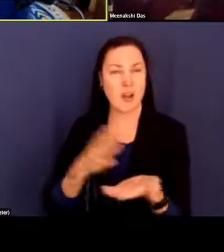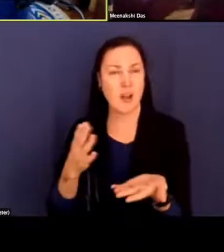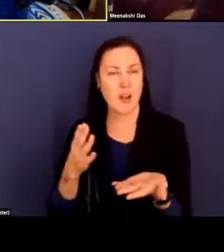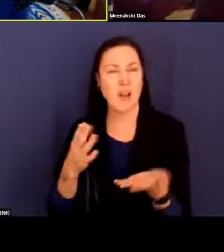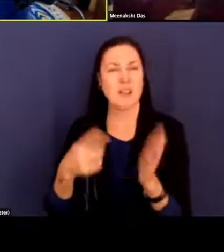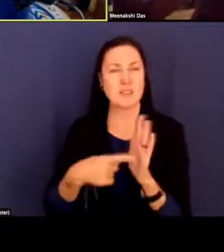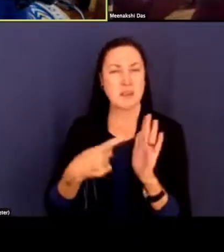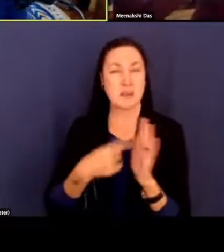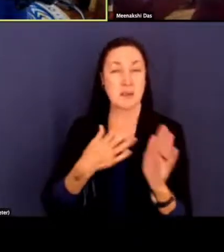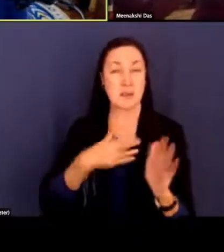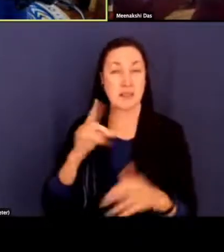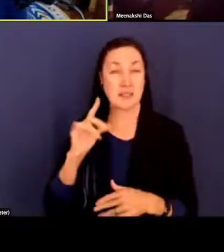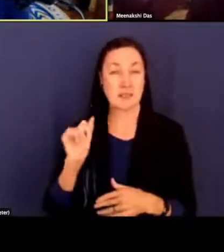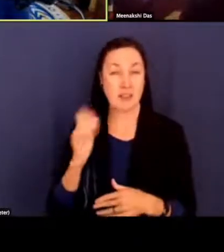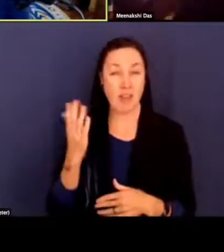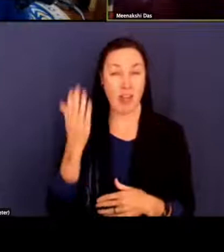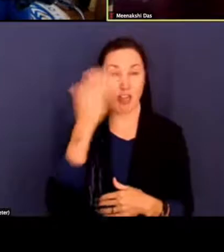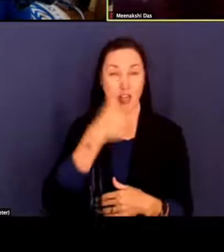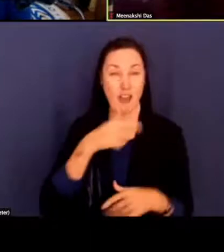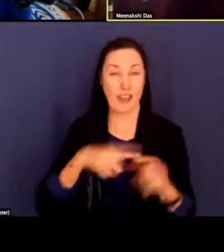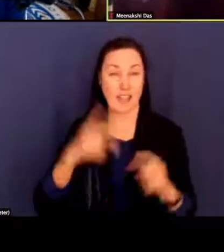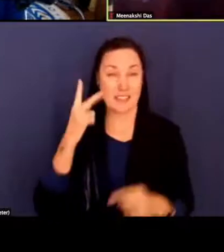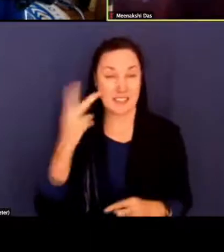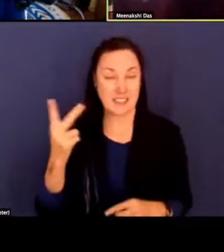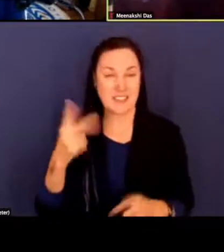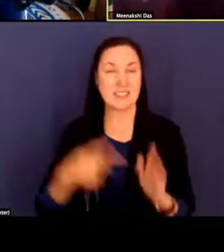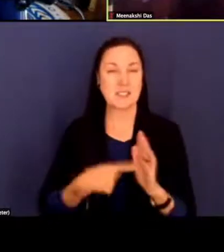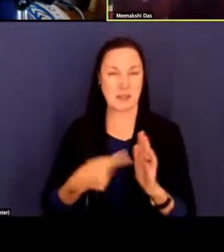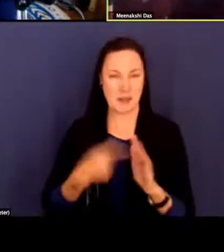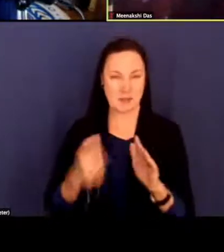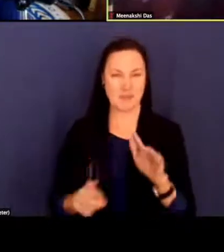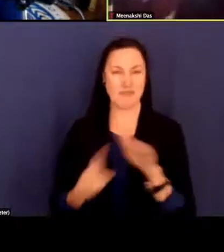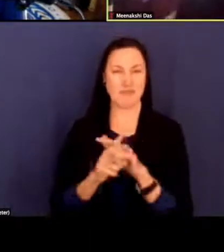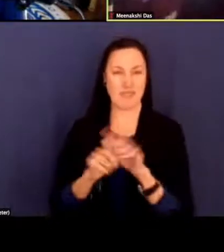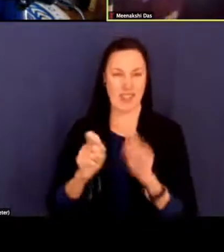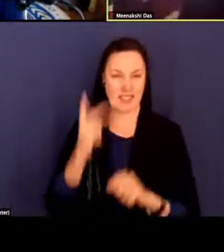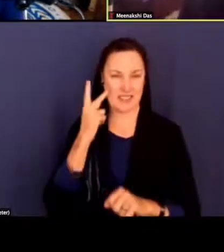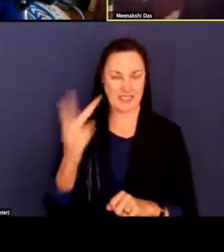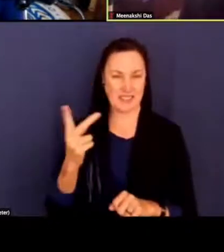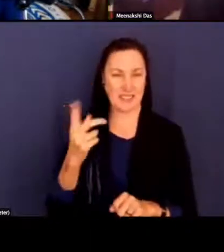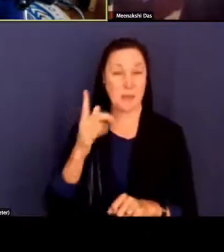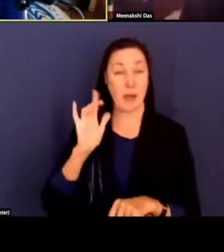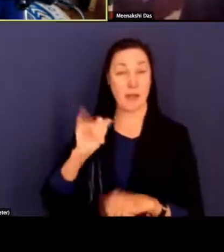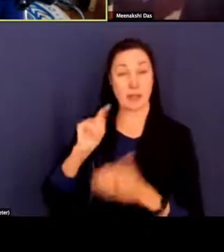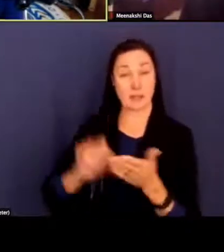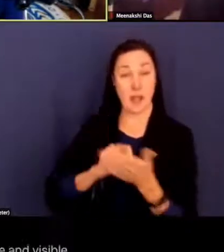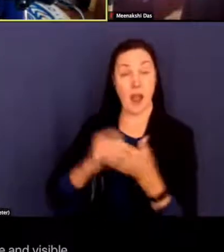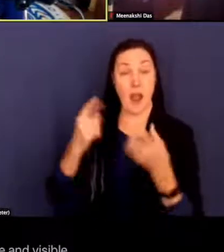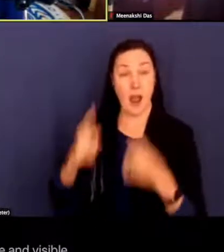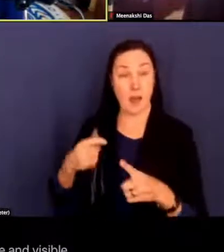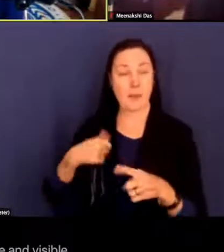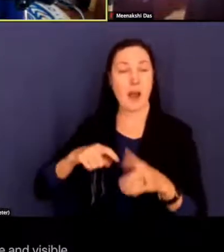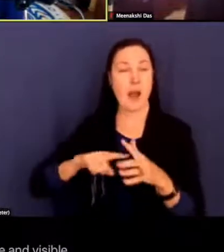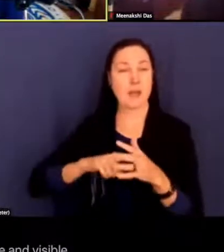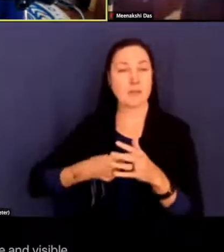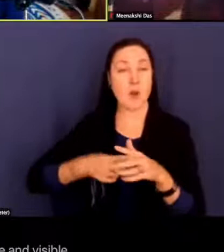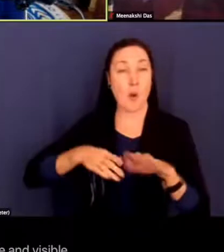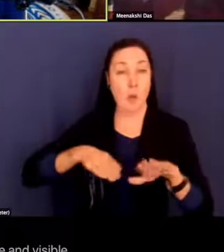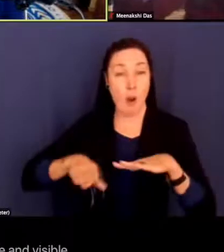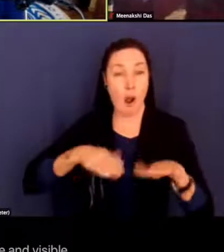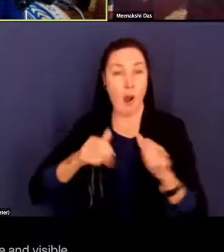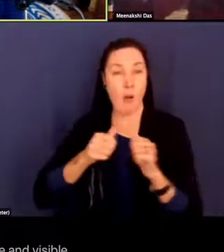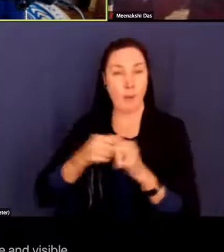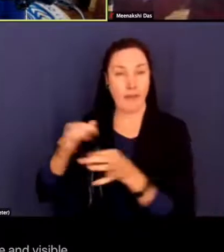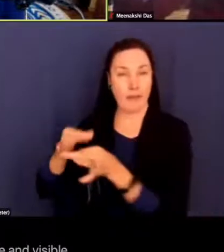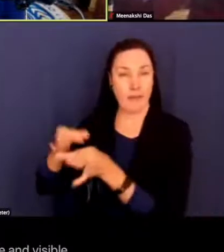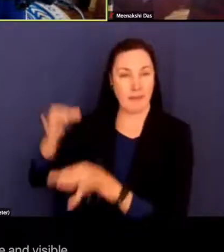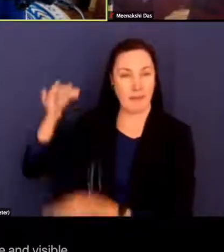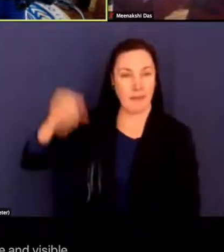so at the time I was walking with a cane. But when I was first considering accommodations,